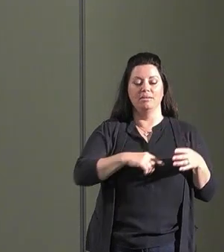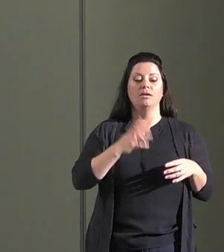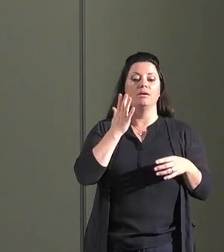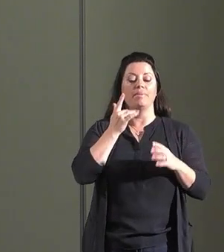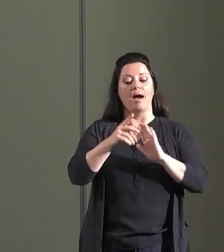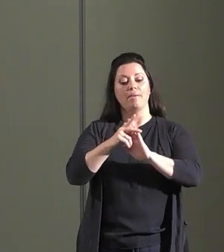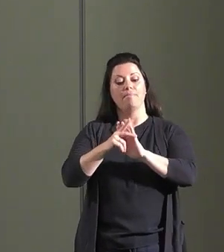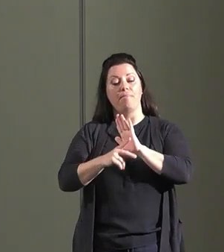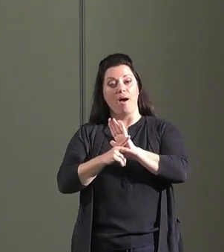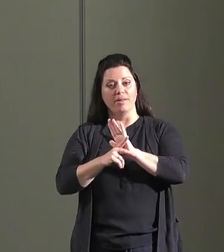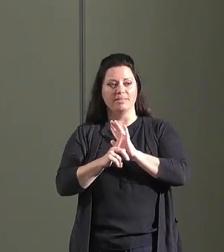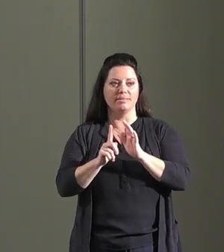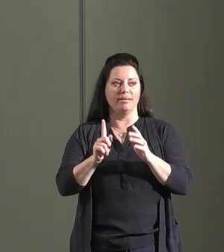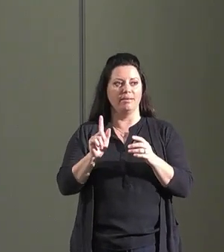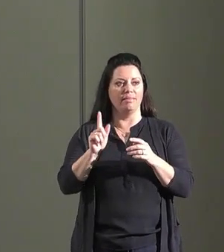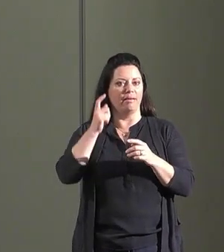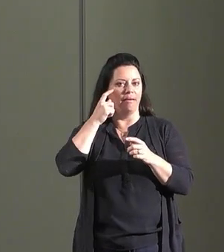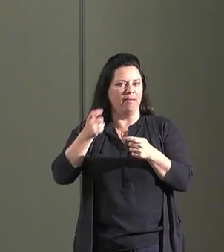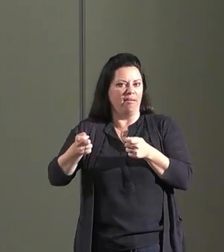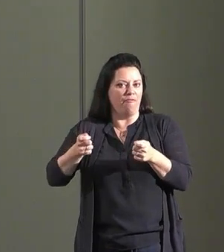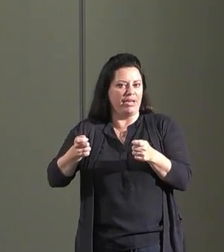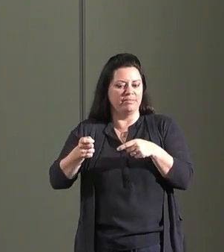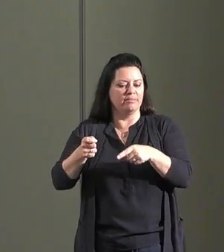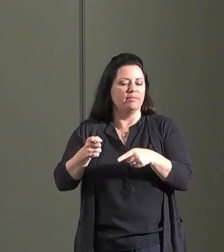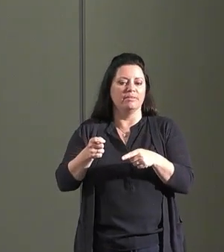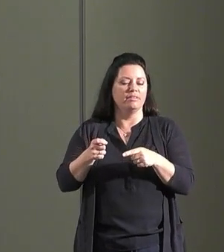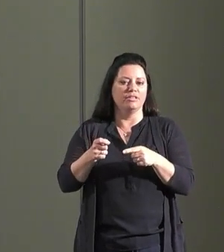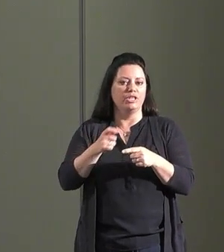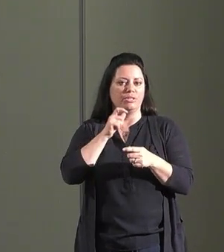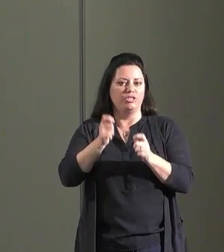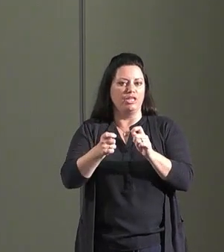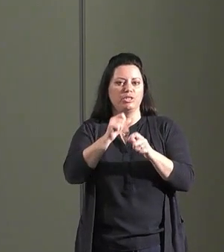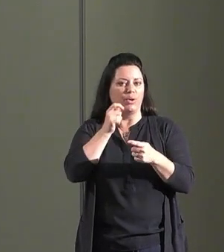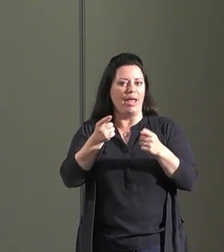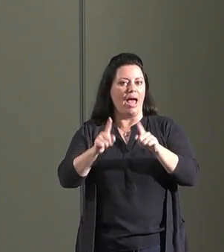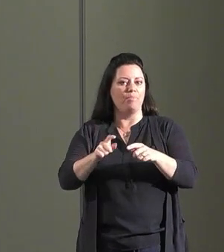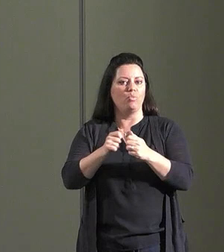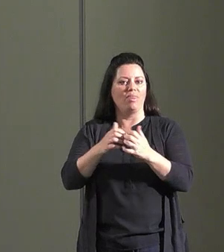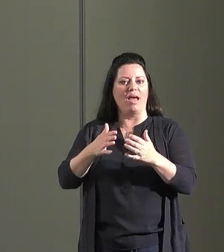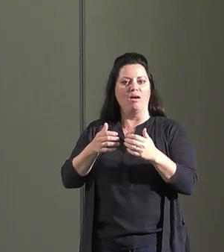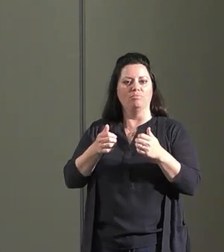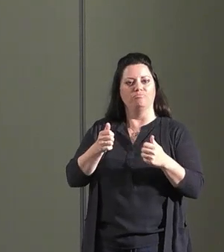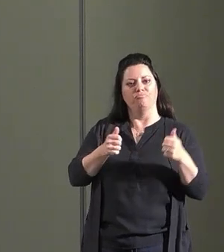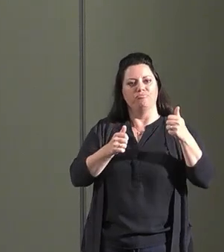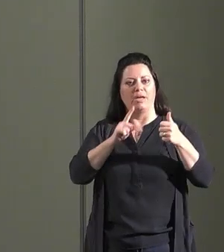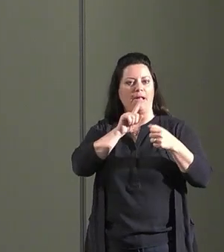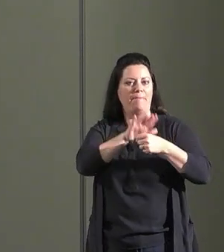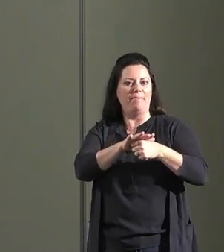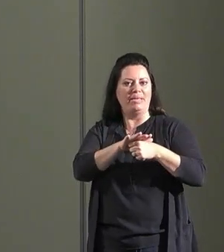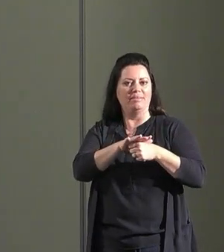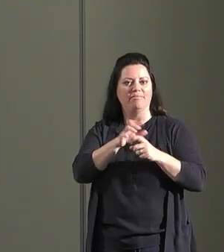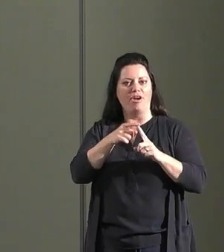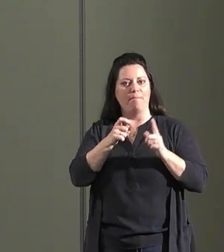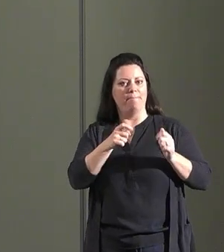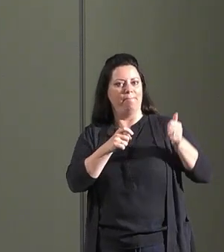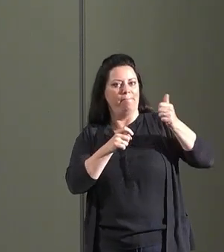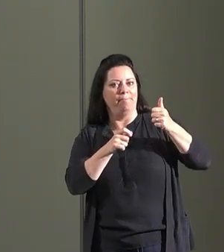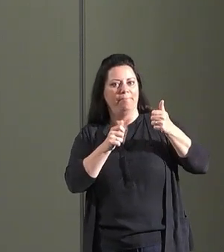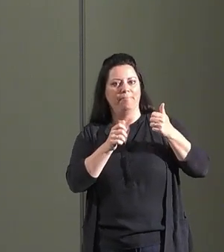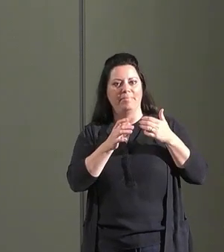the governance don't happen without commitment and vision on behalf of leadership. At a high-level.